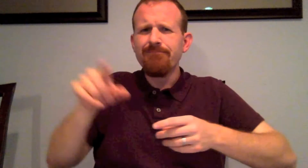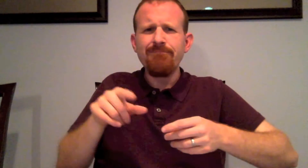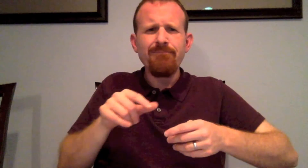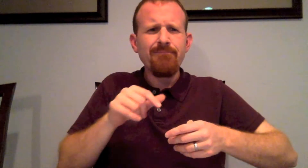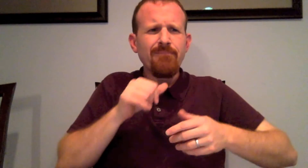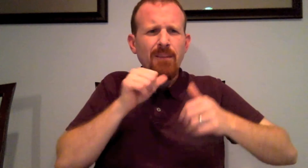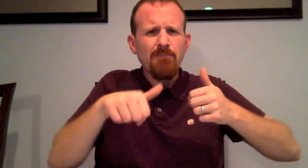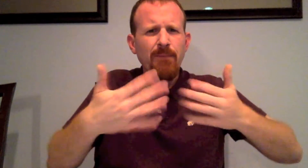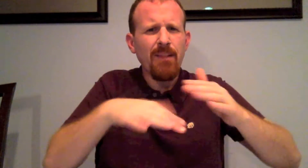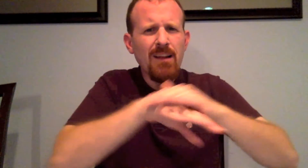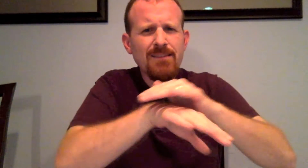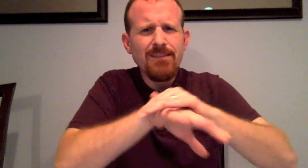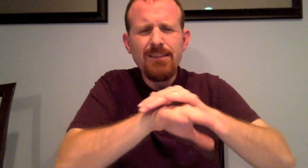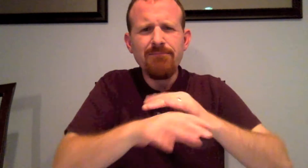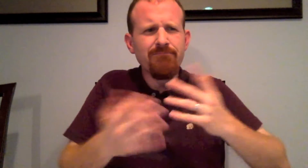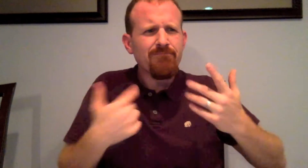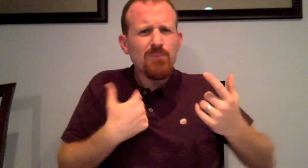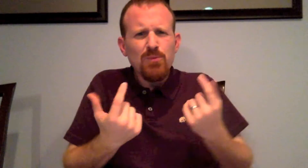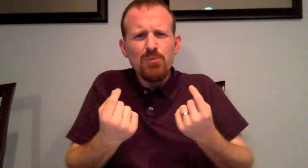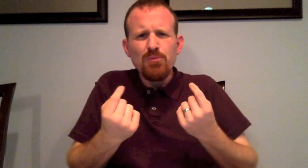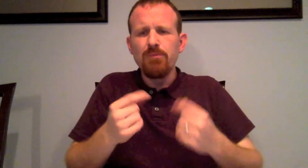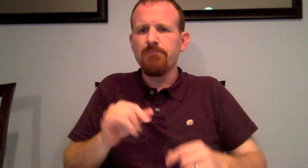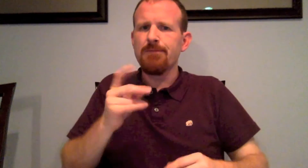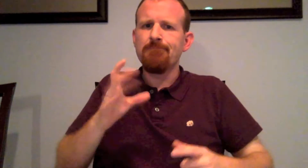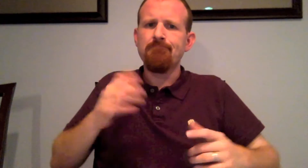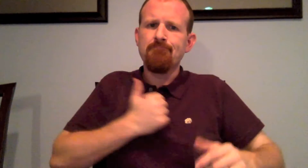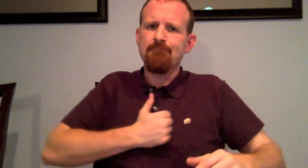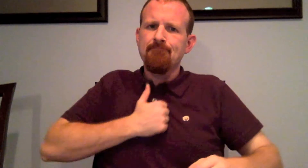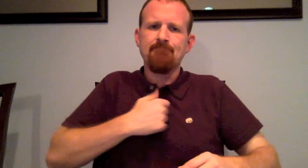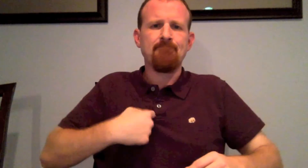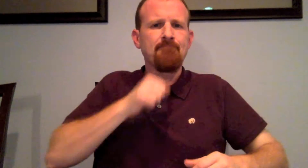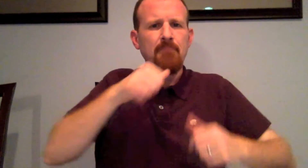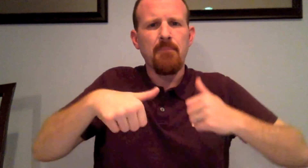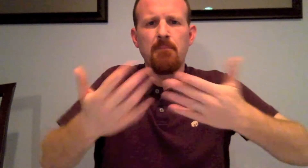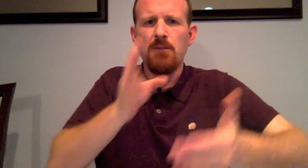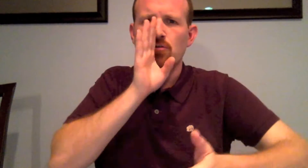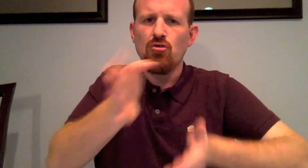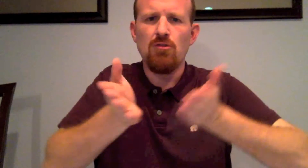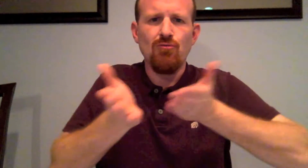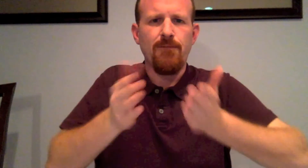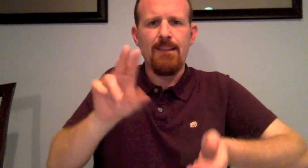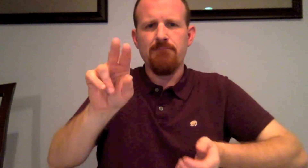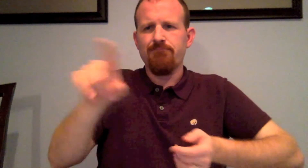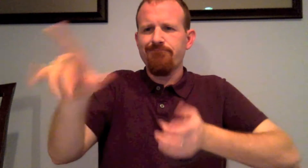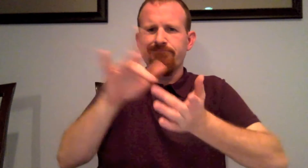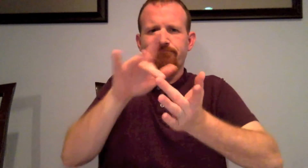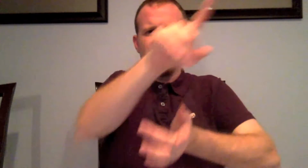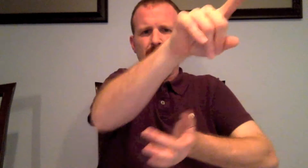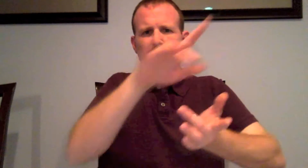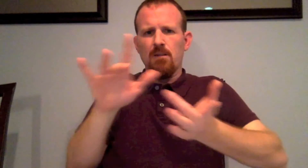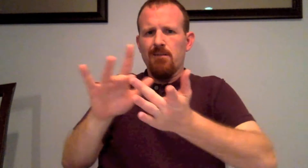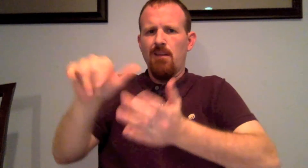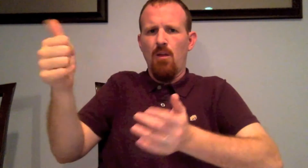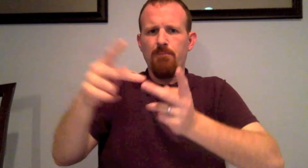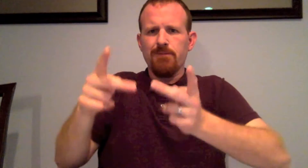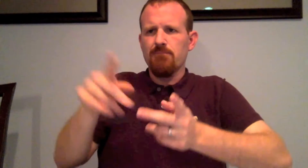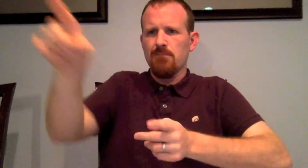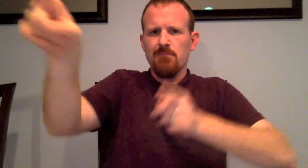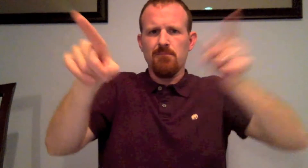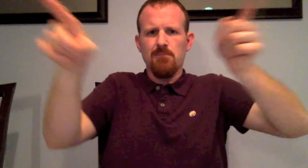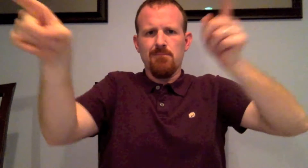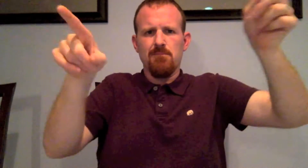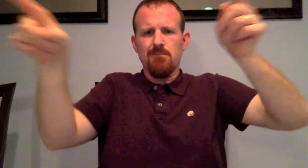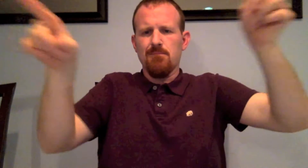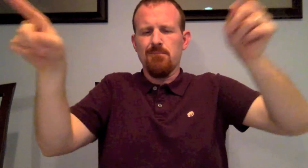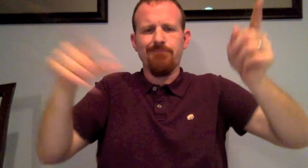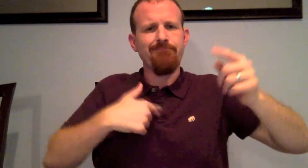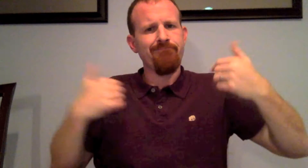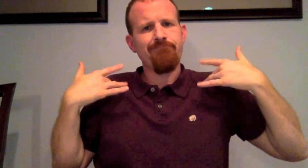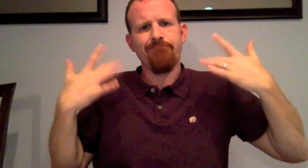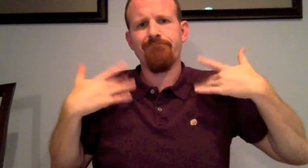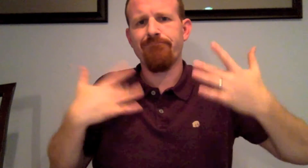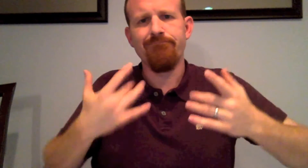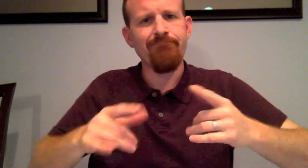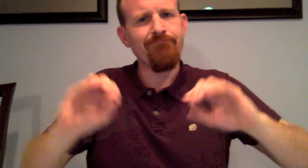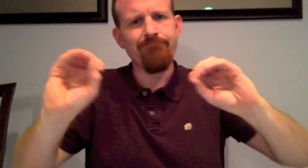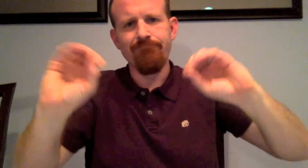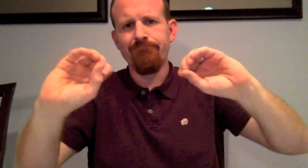when requested and IDHHC often responded with a line “We do not provide direct services." Often people were told to contact other organizations to receive further information which should have been